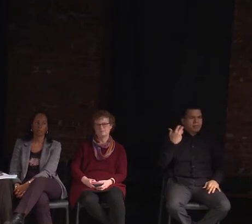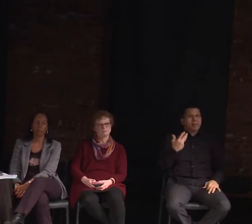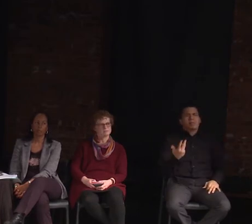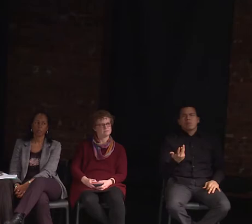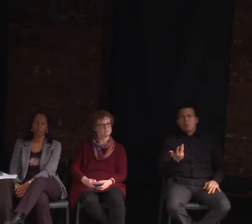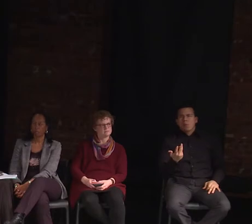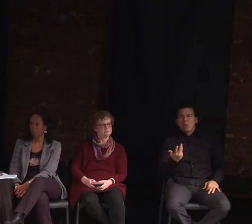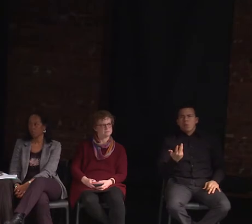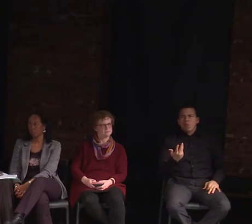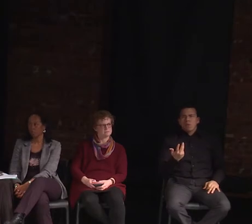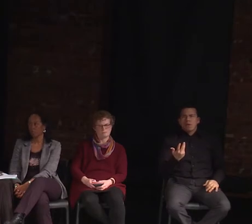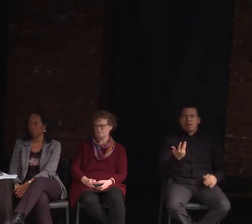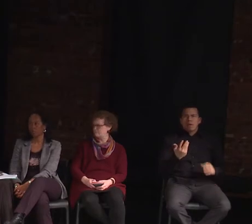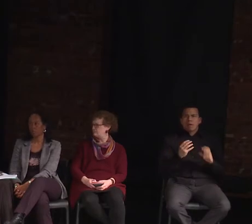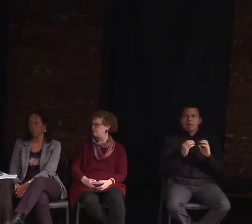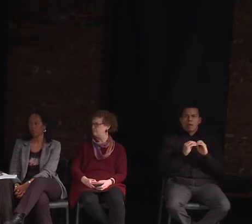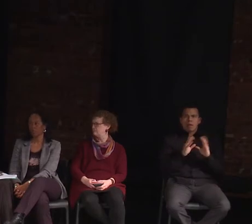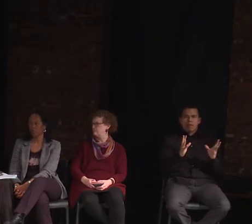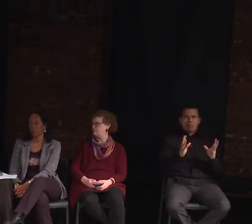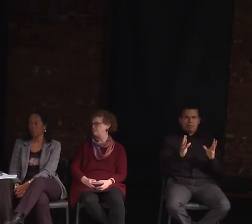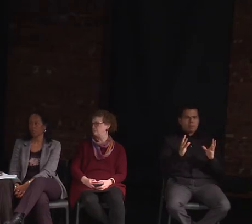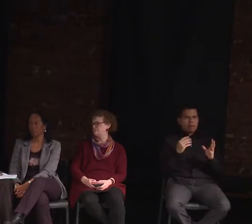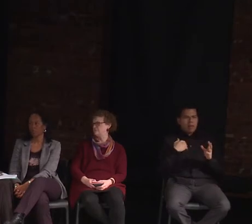our ability to express ourselves creatively,